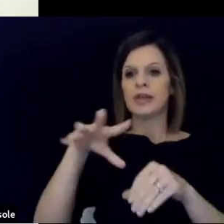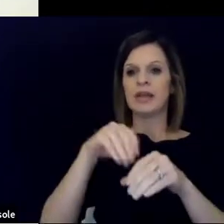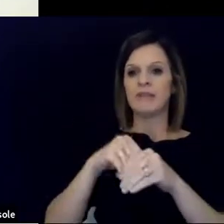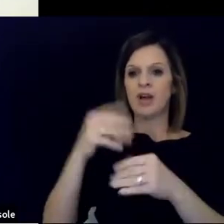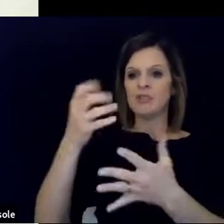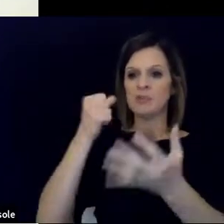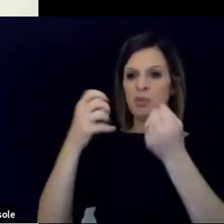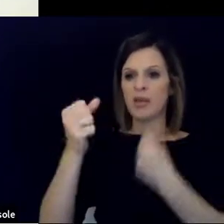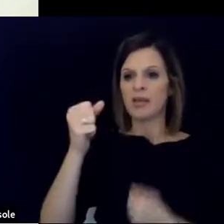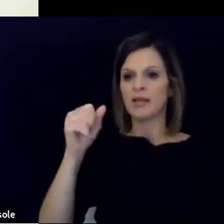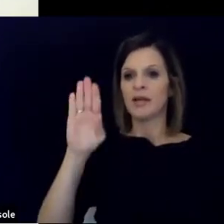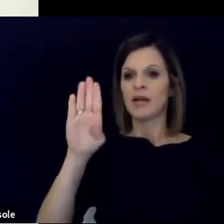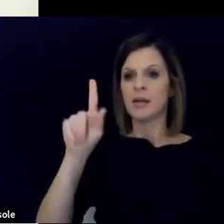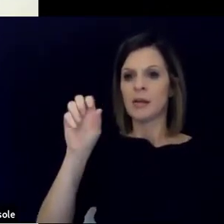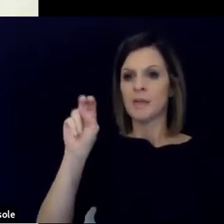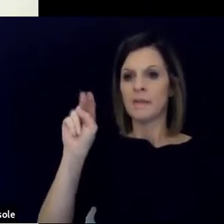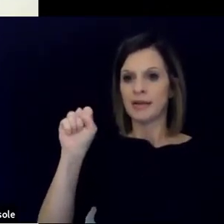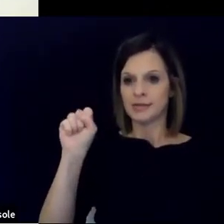but that's not an uncommon behavior.